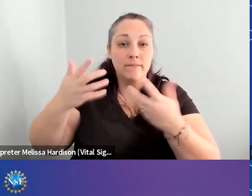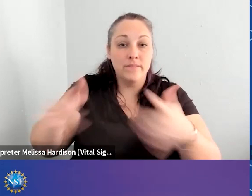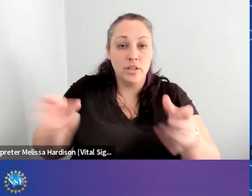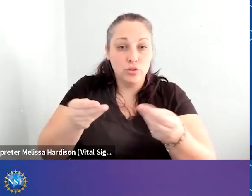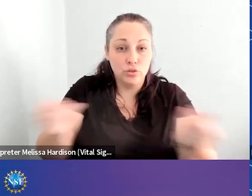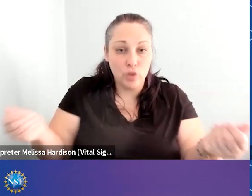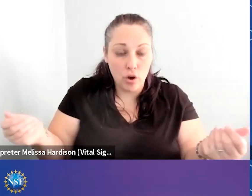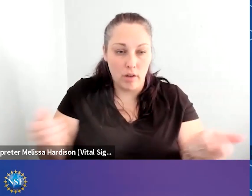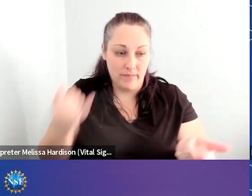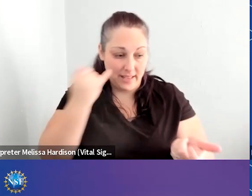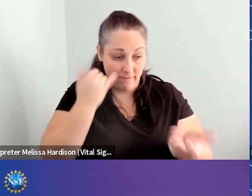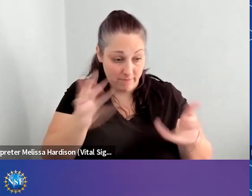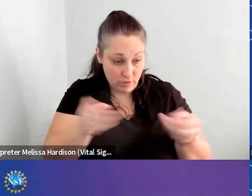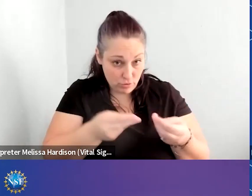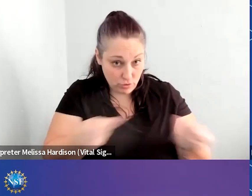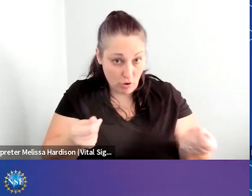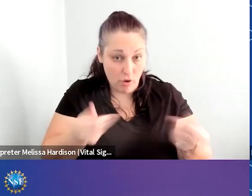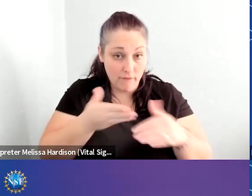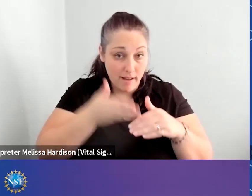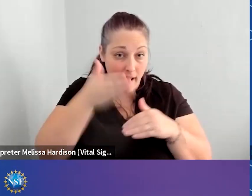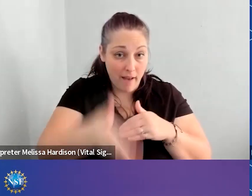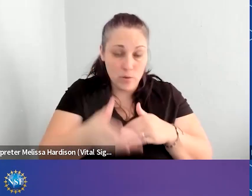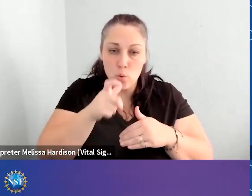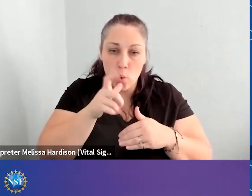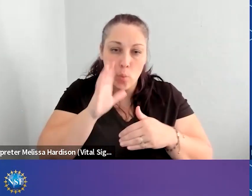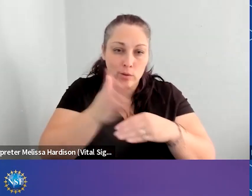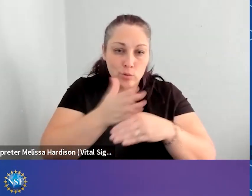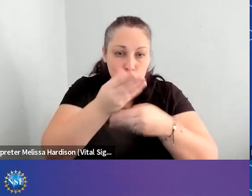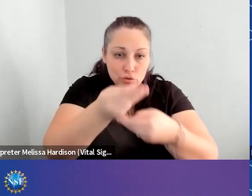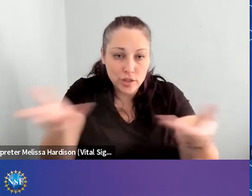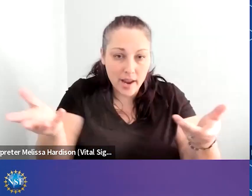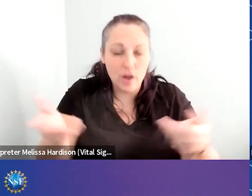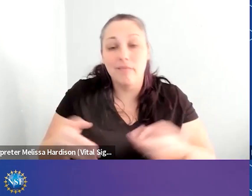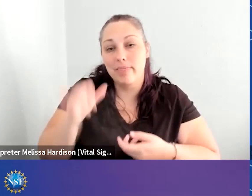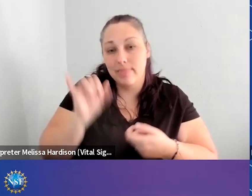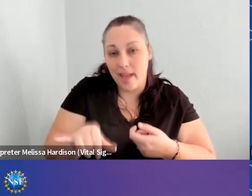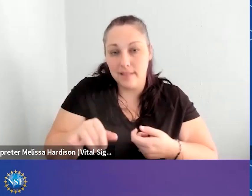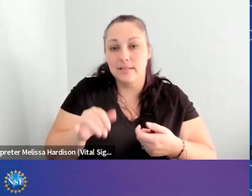Who will you share it with seems to be really important in order to be competitive for all of the grants.